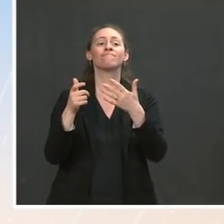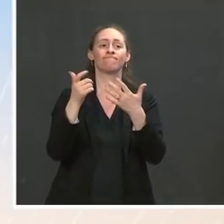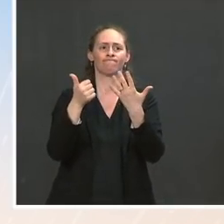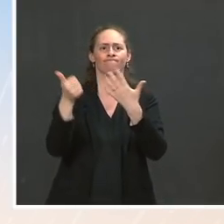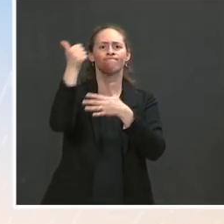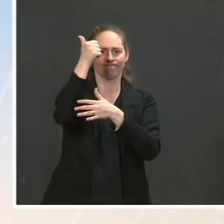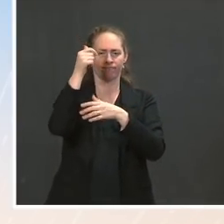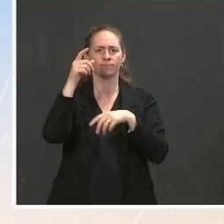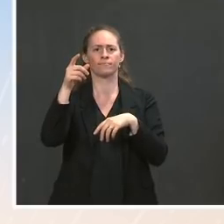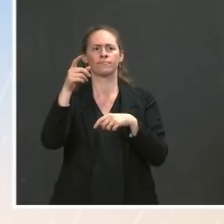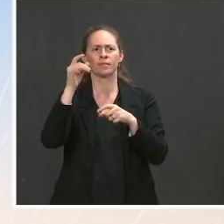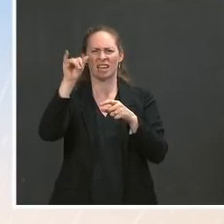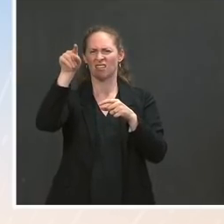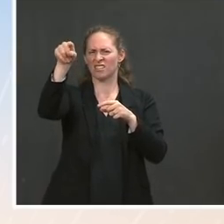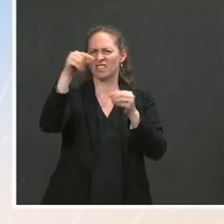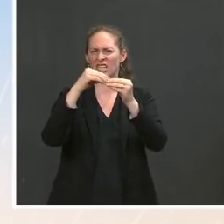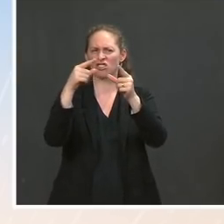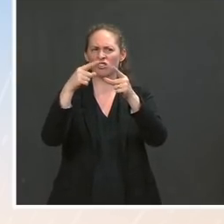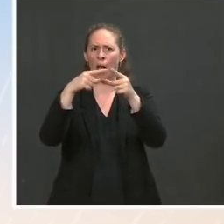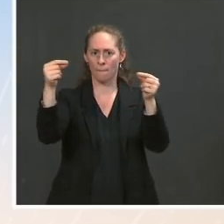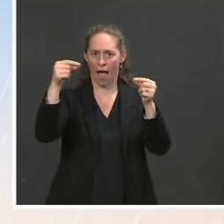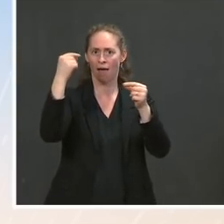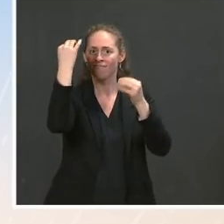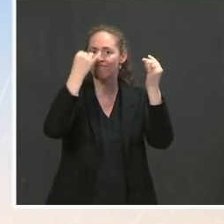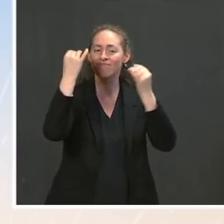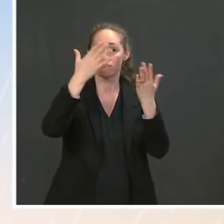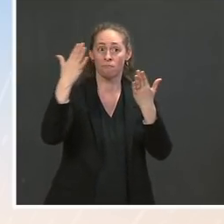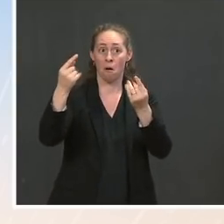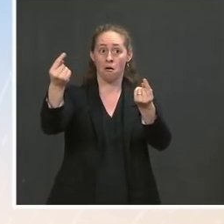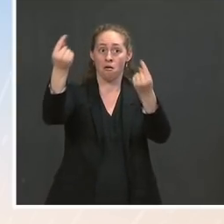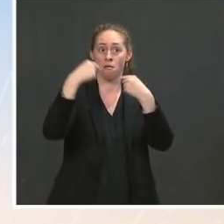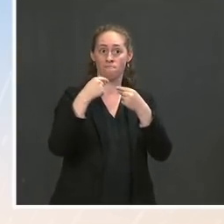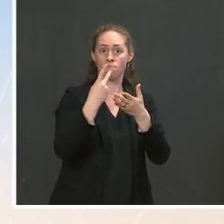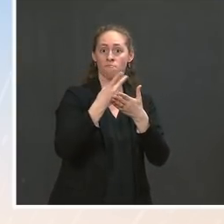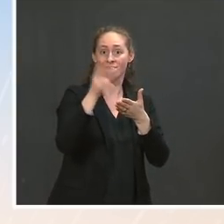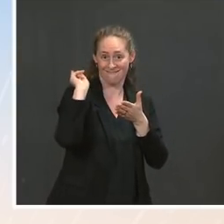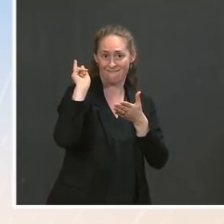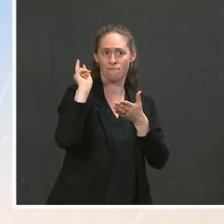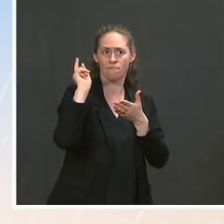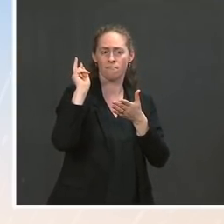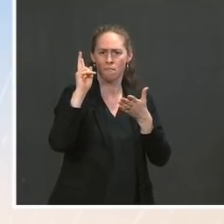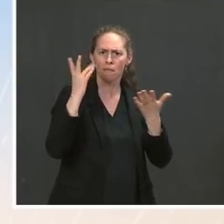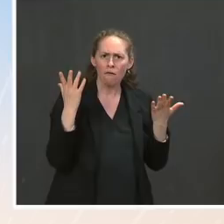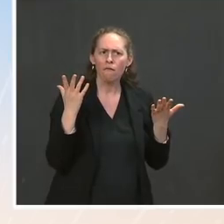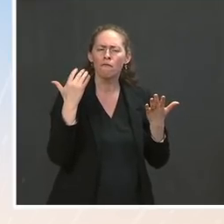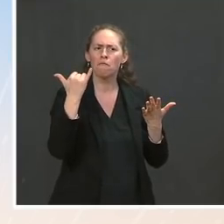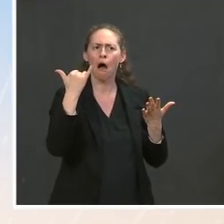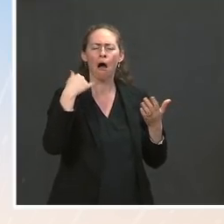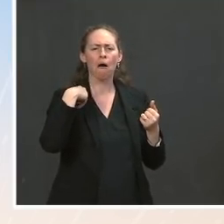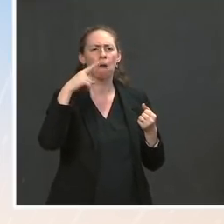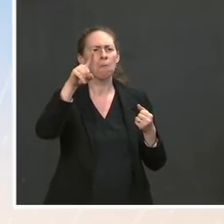And I wondered why is there a holdup in announcing the date? Ms. Psaki: Oh, it's not, it's not --